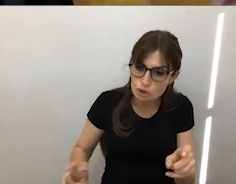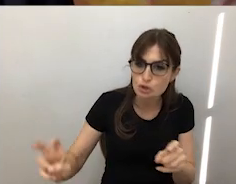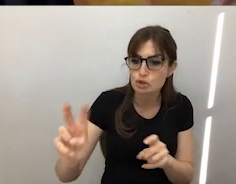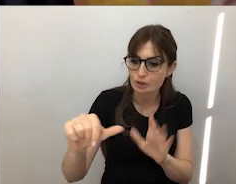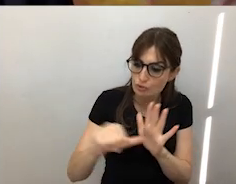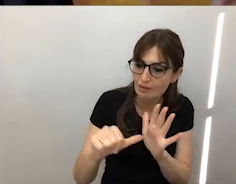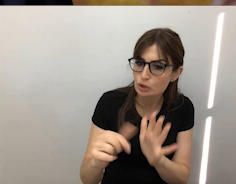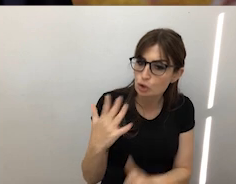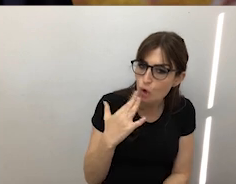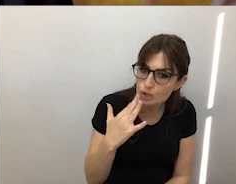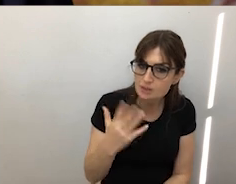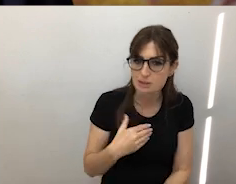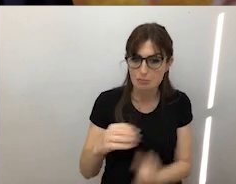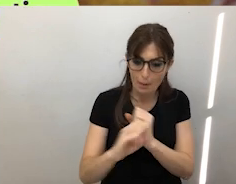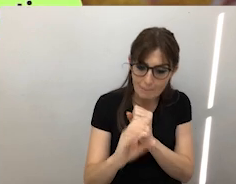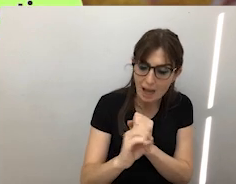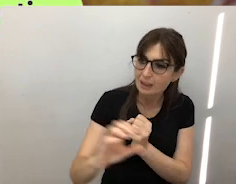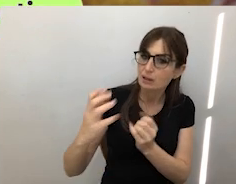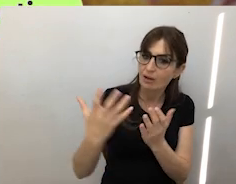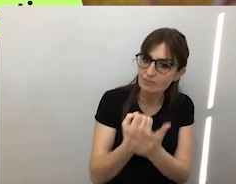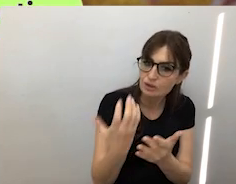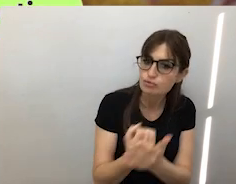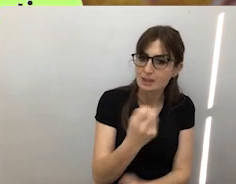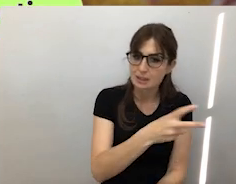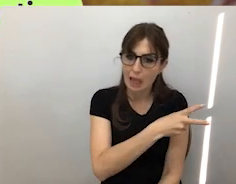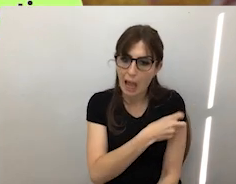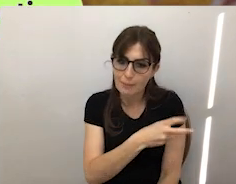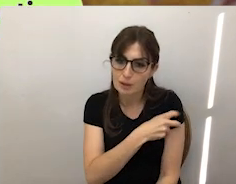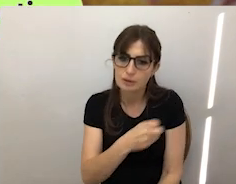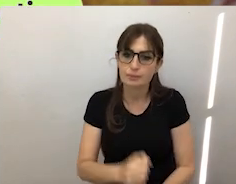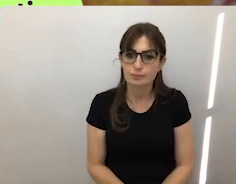and revenue costs, marketing, fundraising, administration,